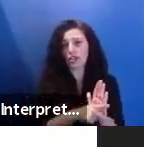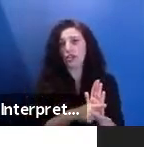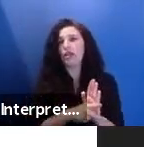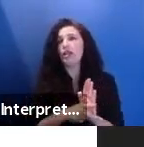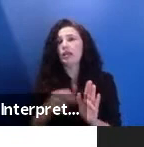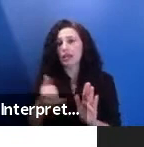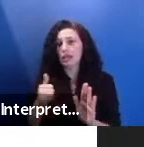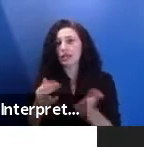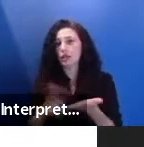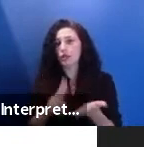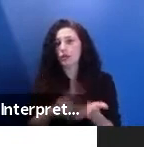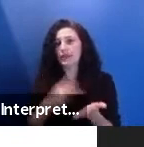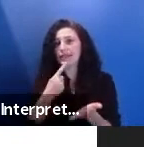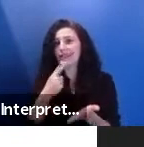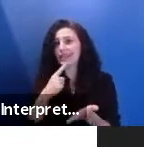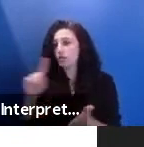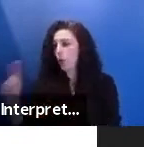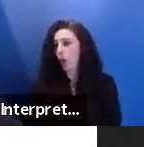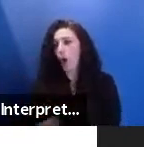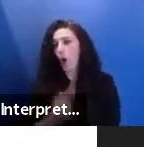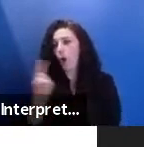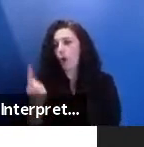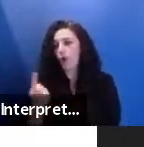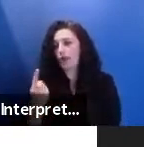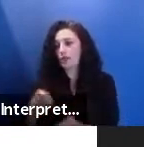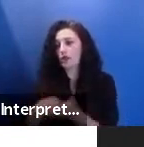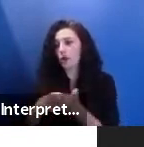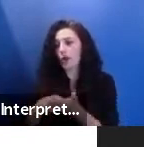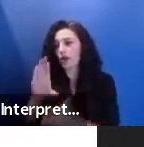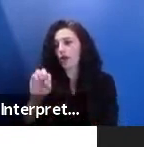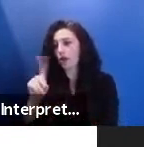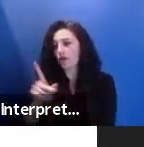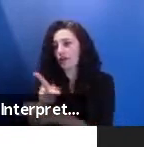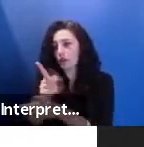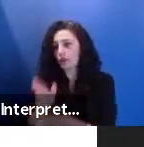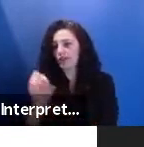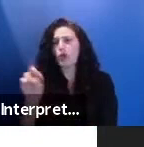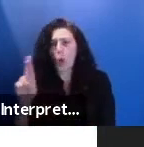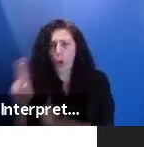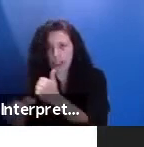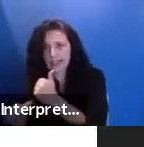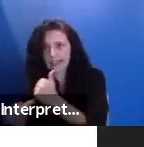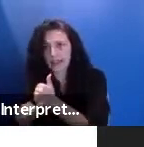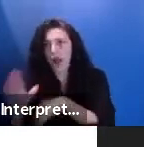COVID Safety Assists to be on set at all times. Doesn't mean they can be everywhere at all times, of course. So you may have to find them.